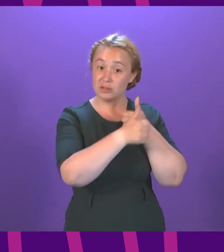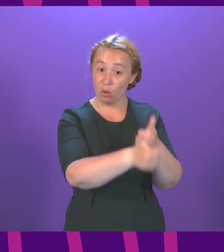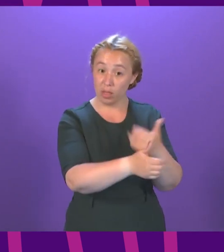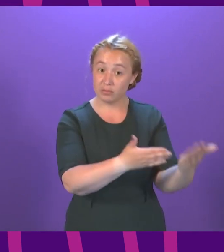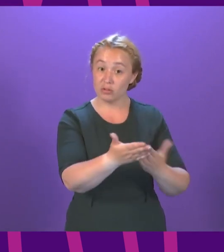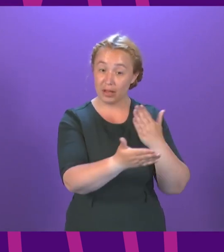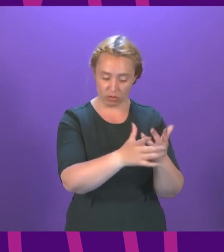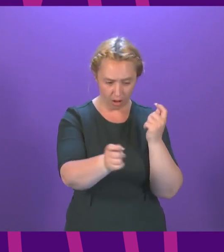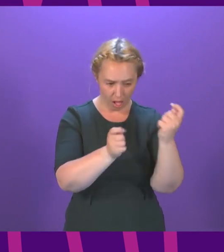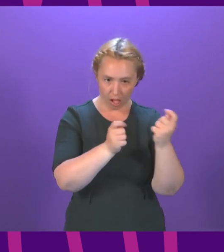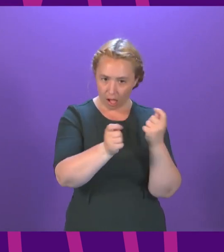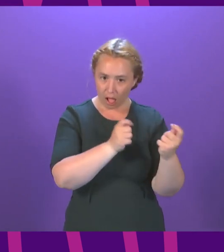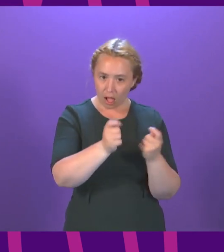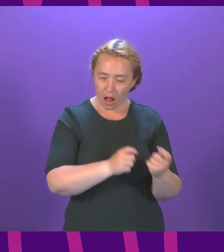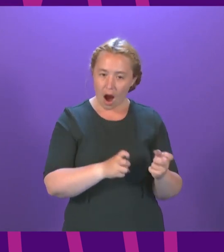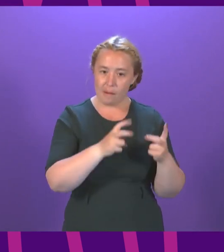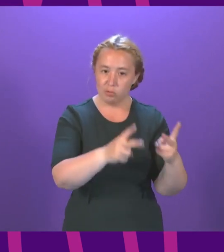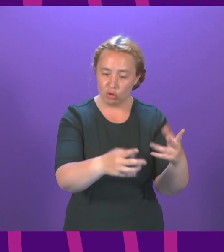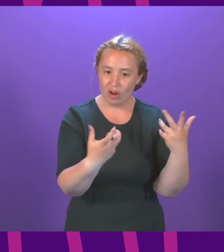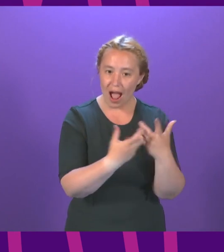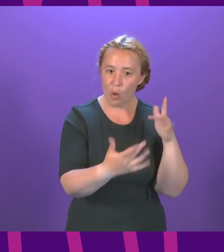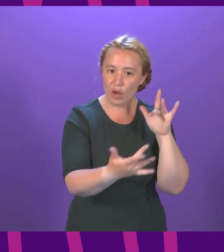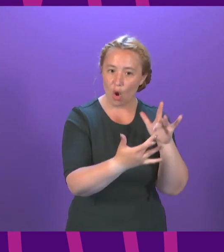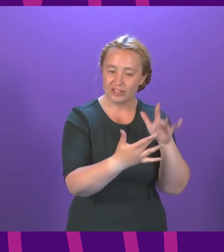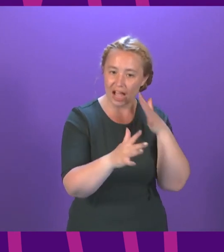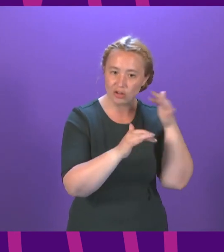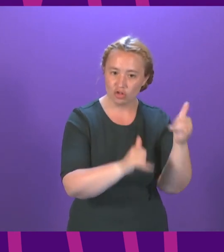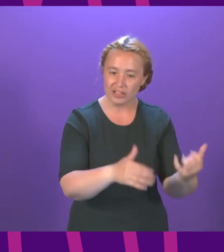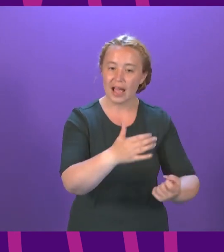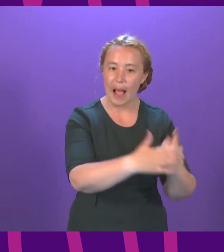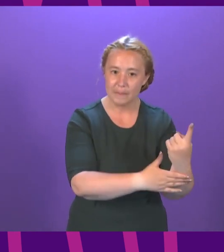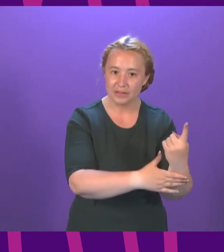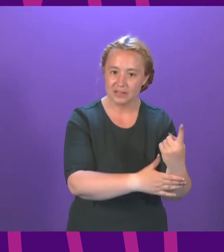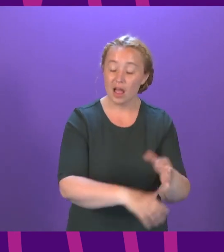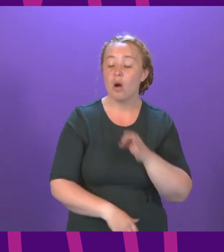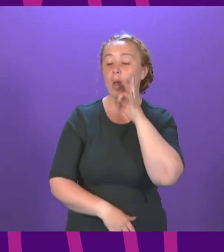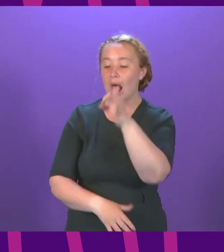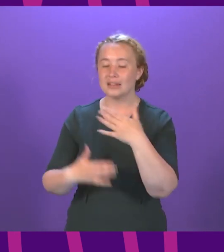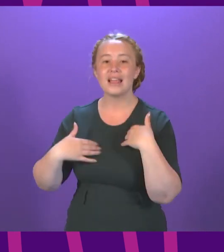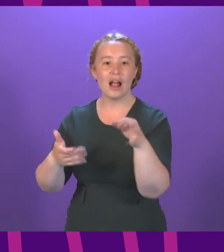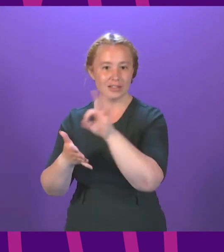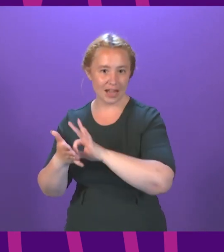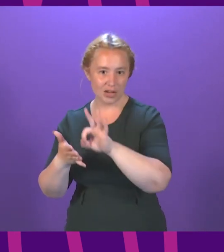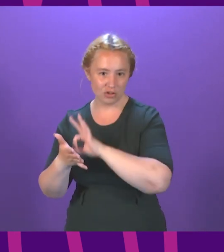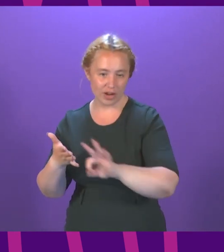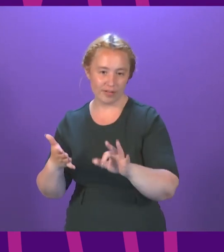modifications to its approach to contact tracing. If it has not already been done, I will ask the health secretary to put in the Scottish Parliament information centre a full